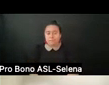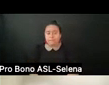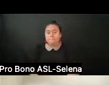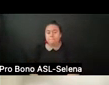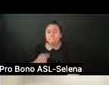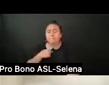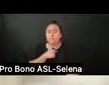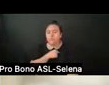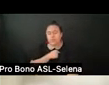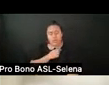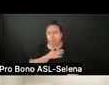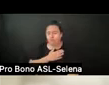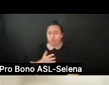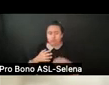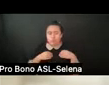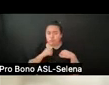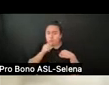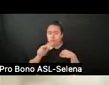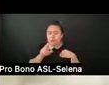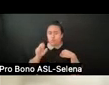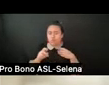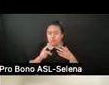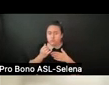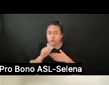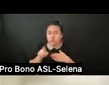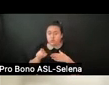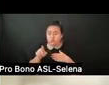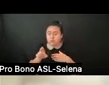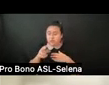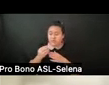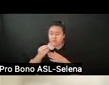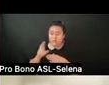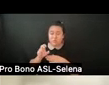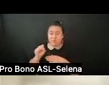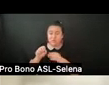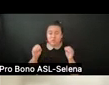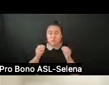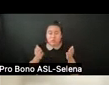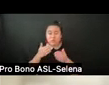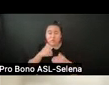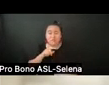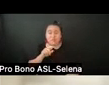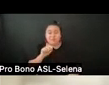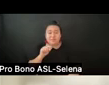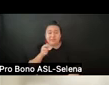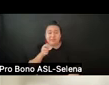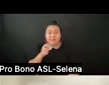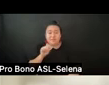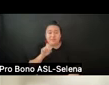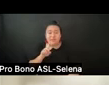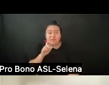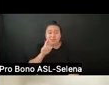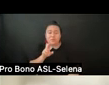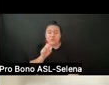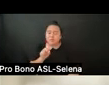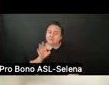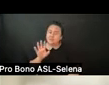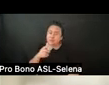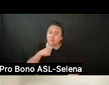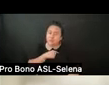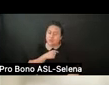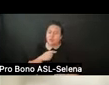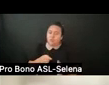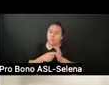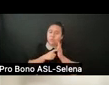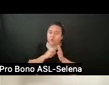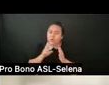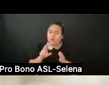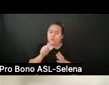If you are outside of the U.S. and no one on your team has a U.S. tax Id, we require a U.S. fiscal